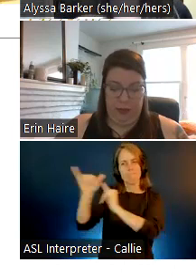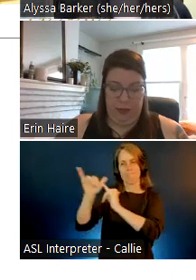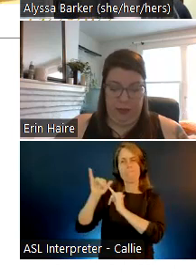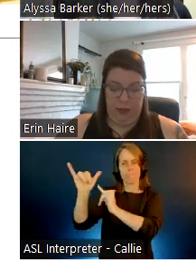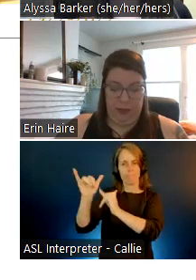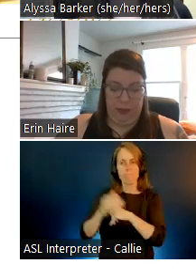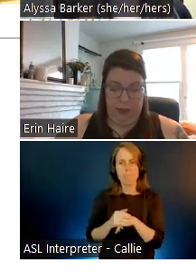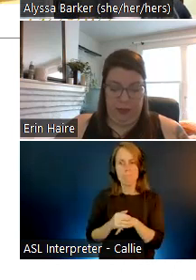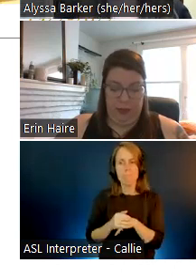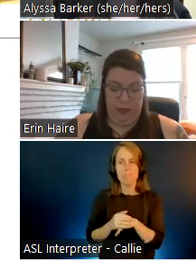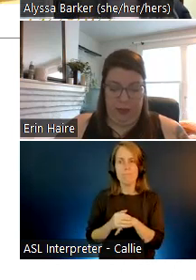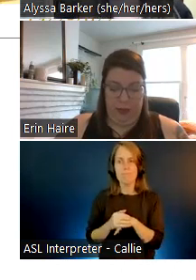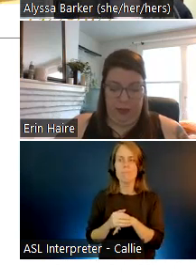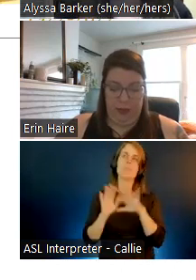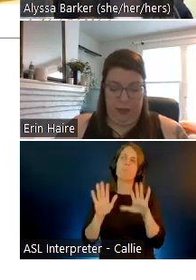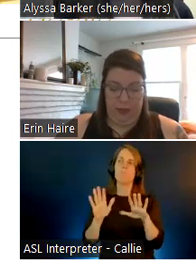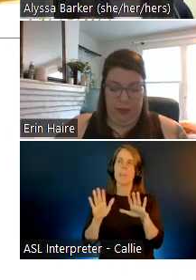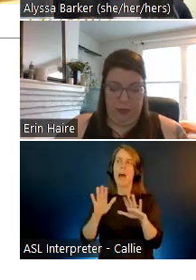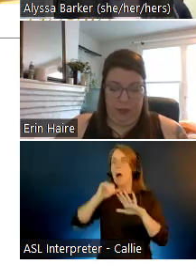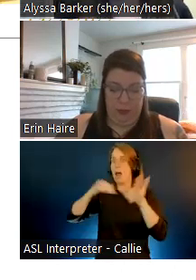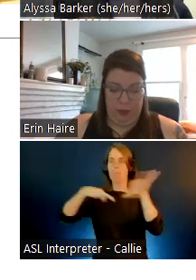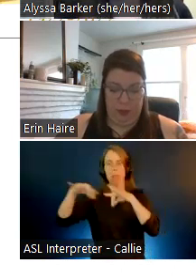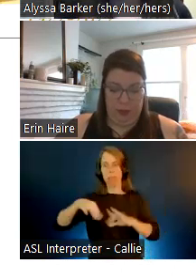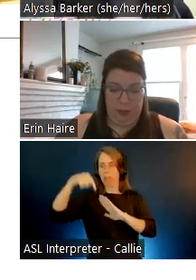we might talk a little bit i know we're not going over federal law because it has